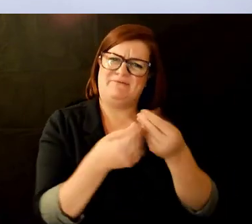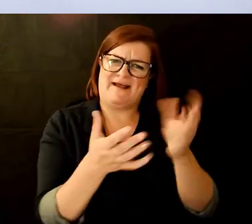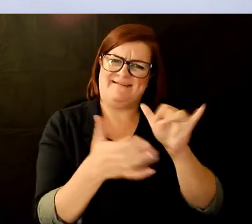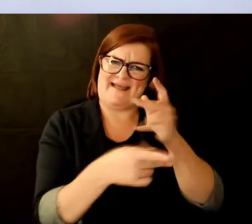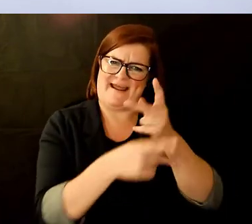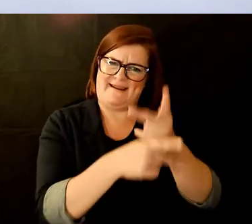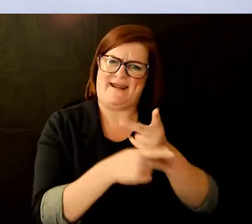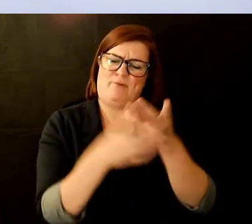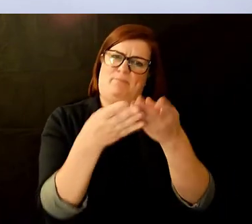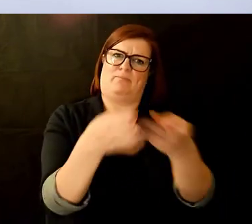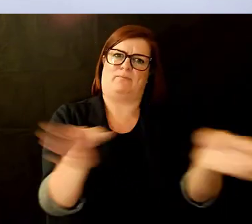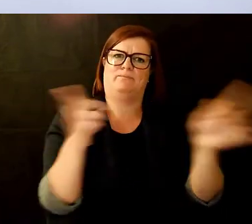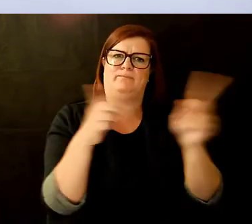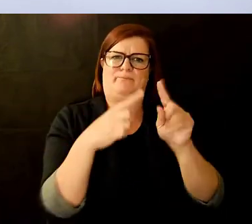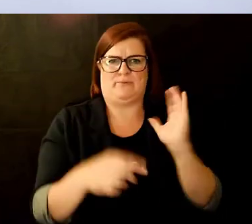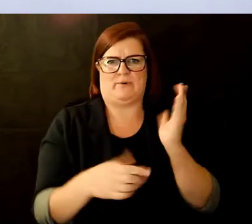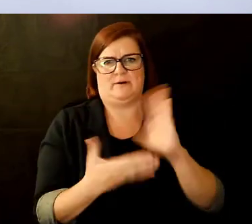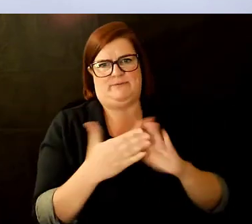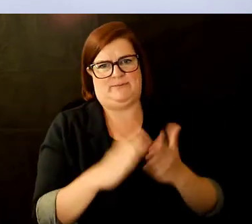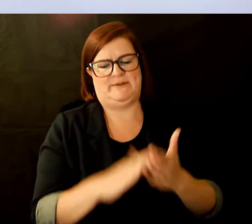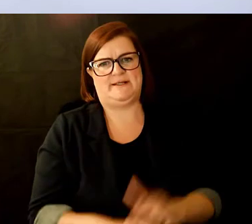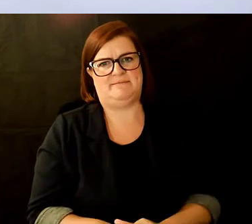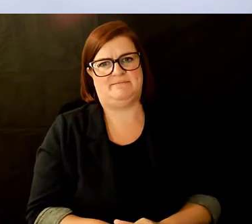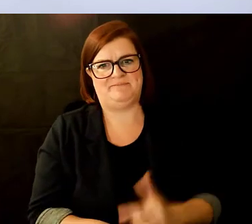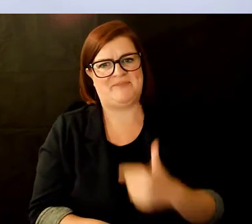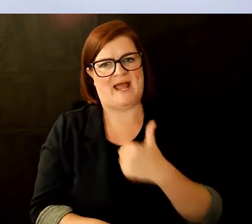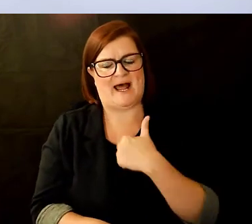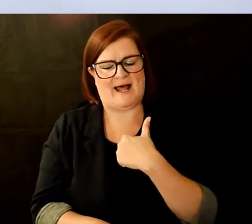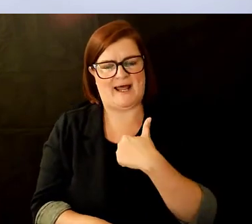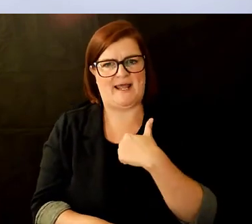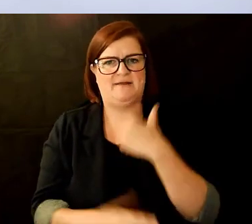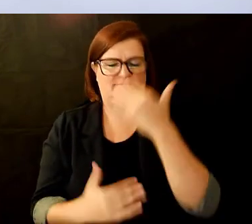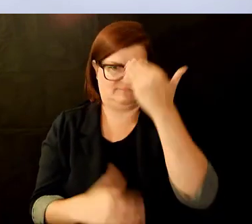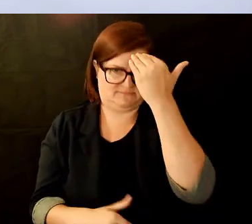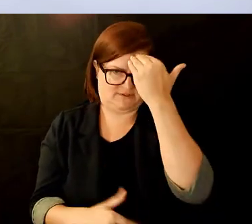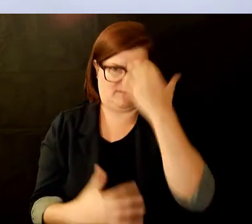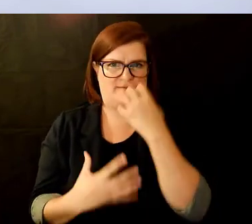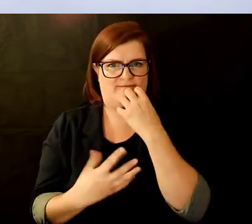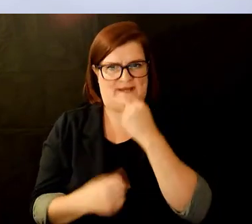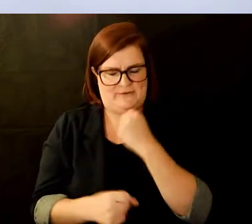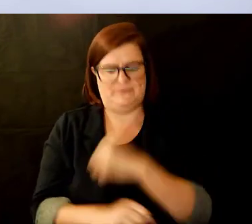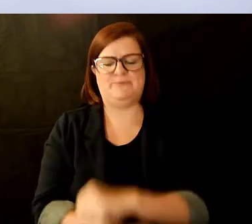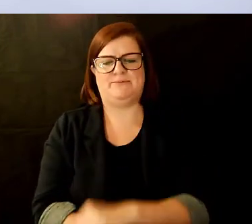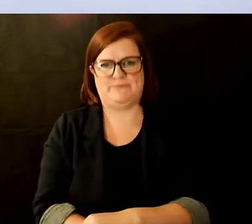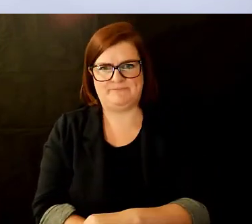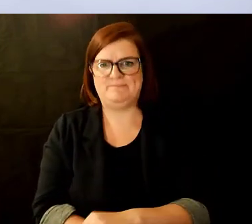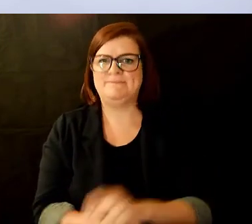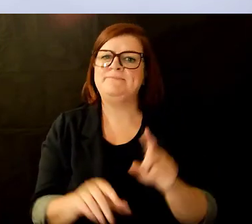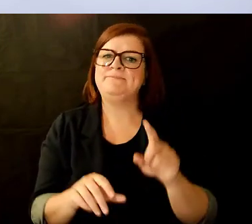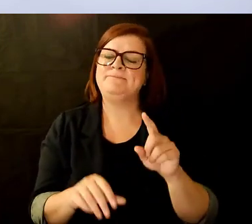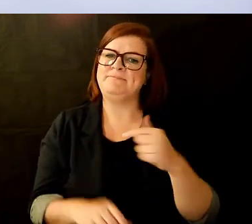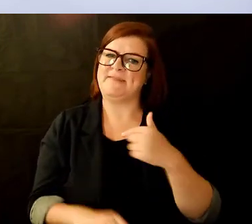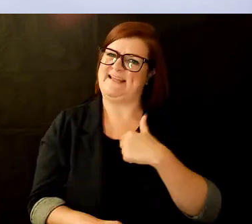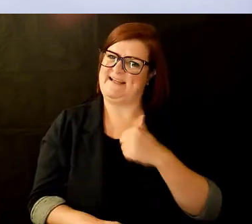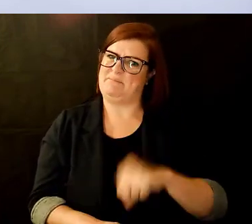I know the value. As a proud participant in the center's work,